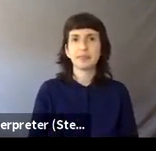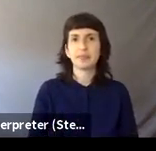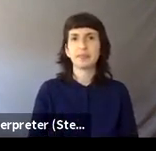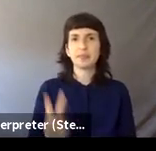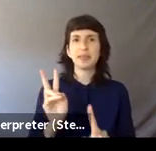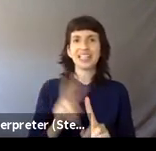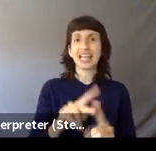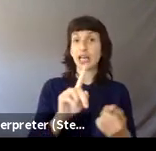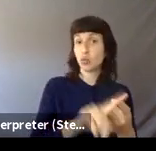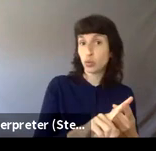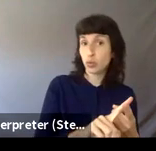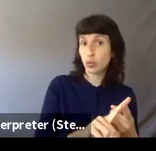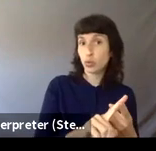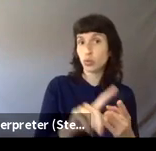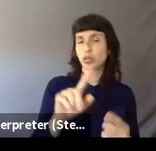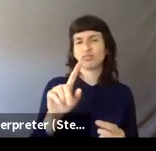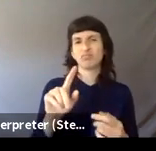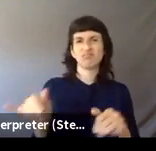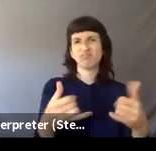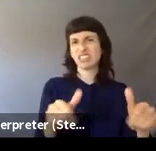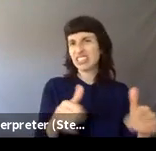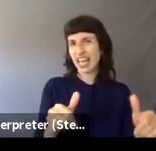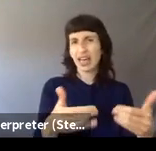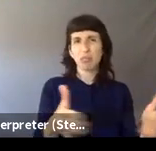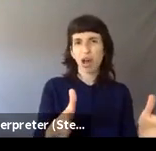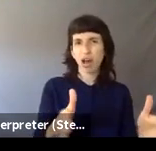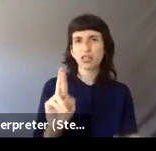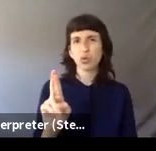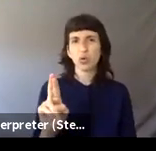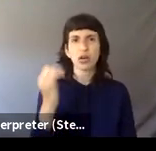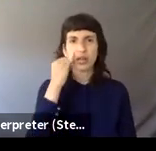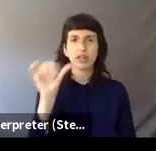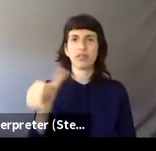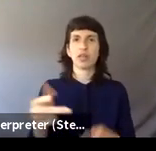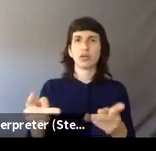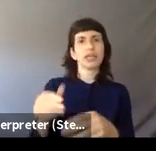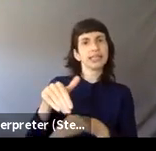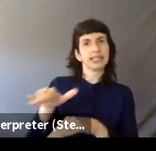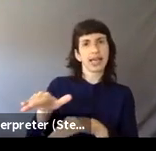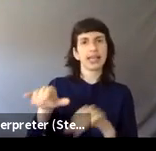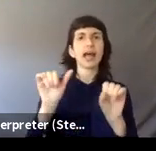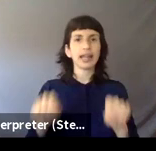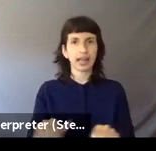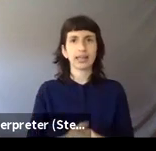So I can add instructions, if I want other instructions, but I didn't put anything on the quiz but I want to tell them something. You get those features like you saw in an assignment.